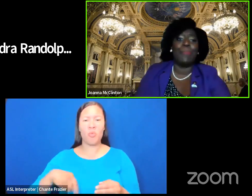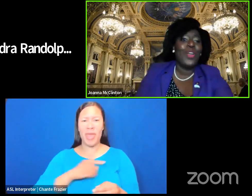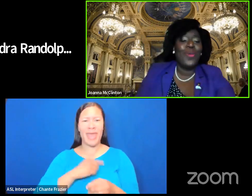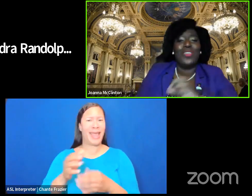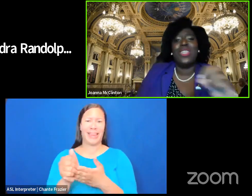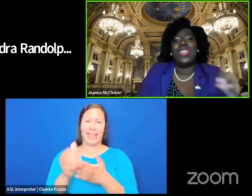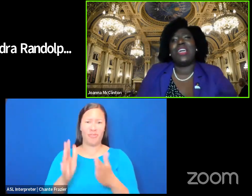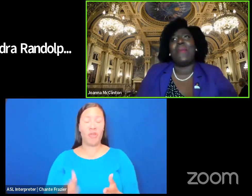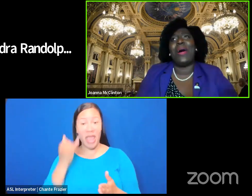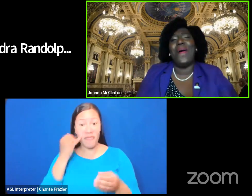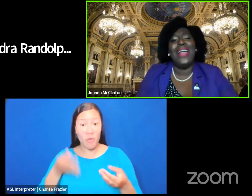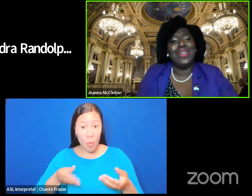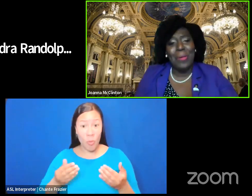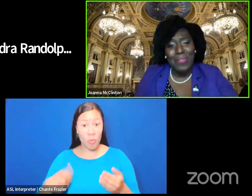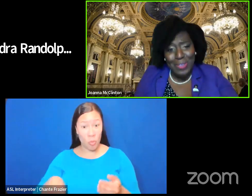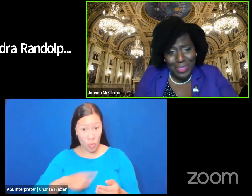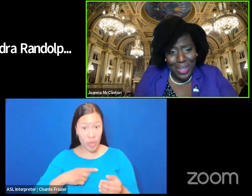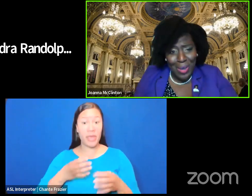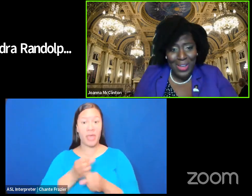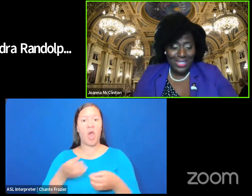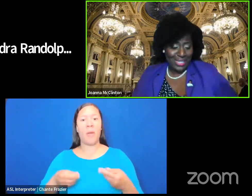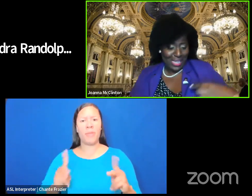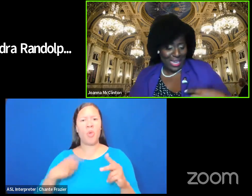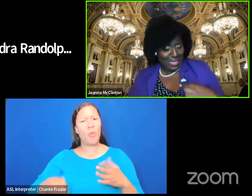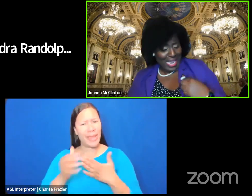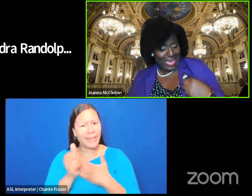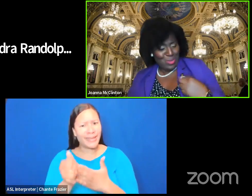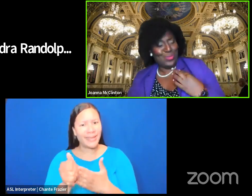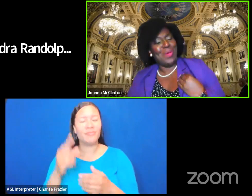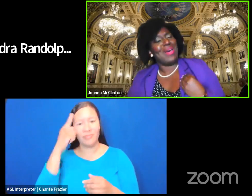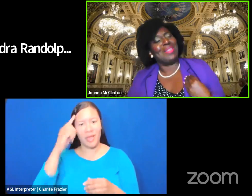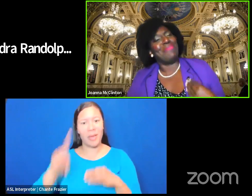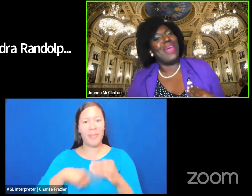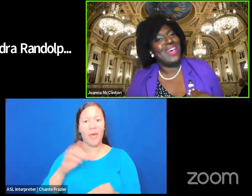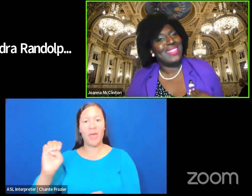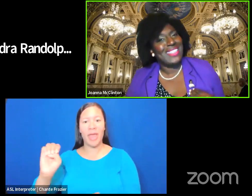household, and elected office or behind-the-scenes. We are